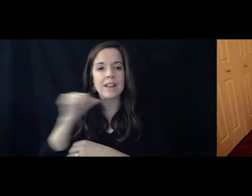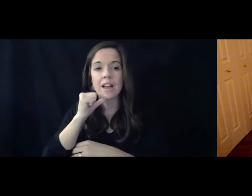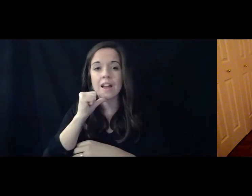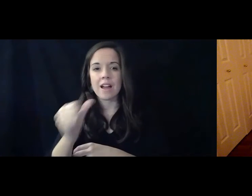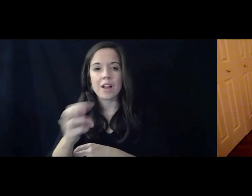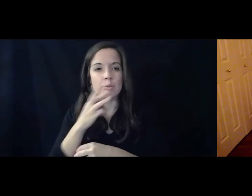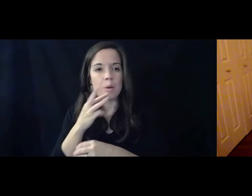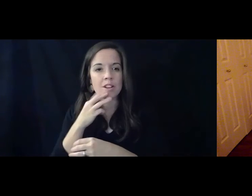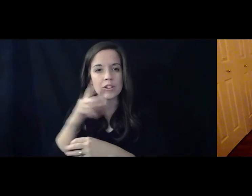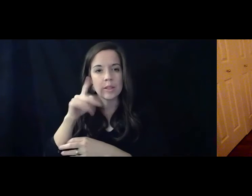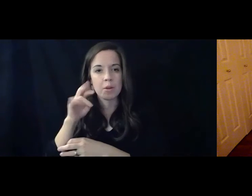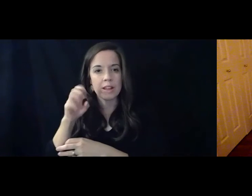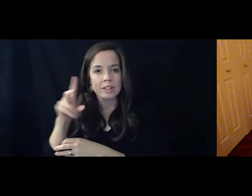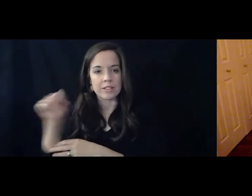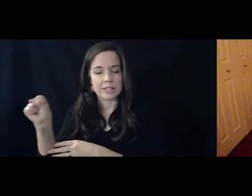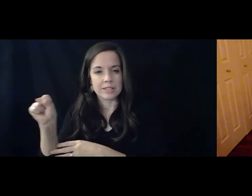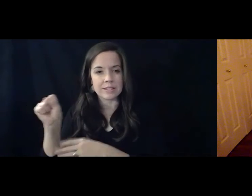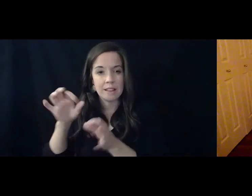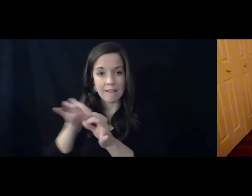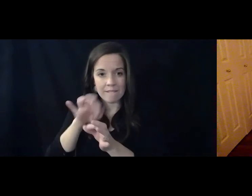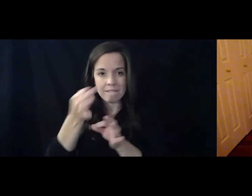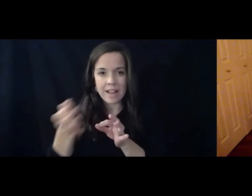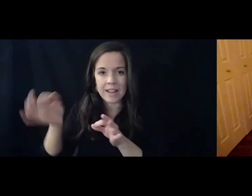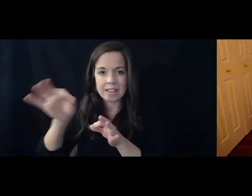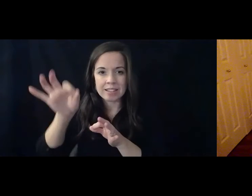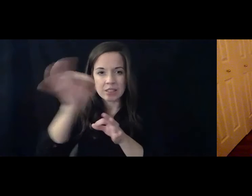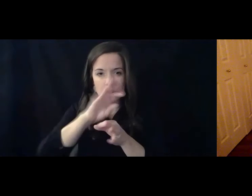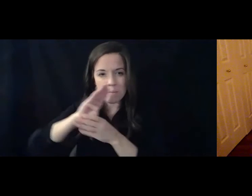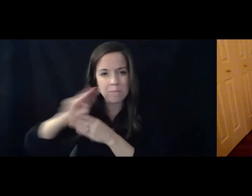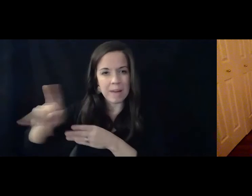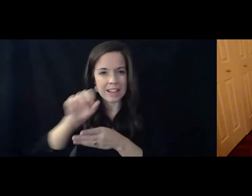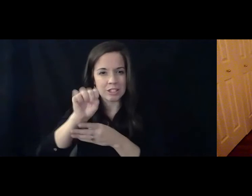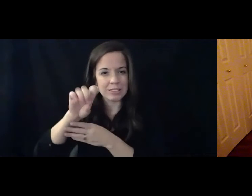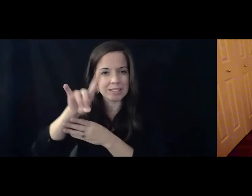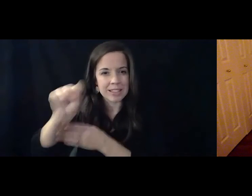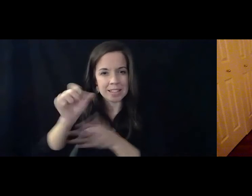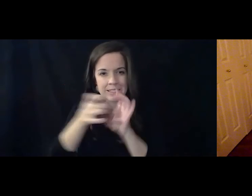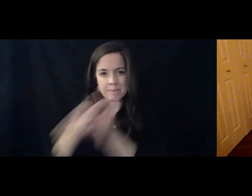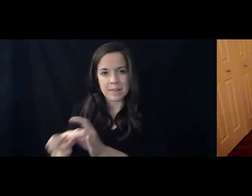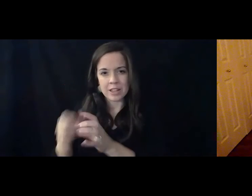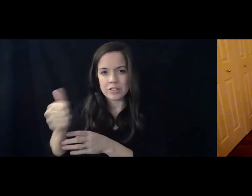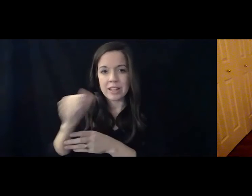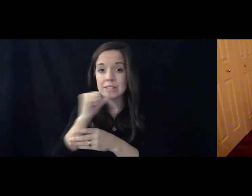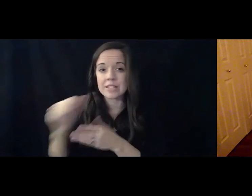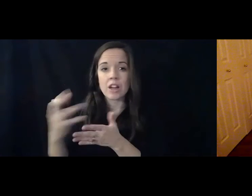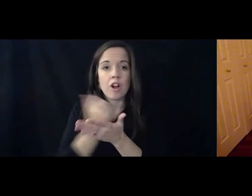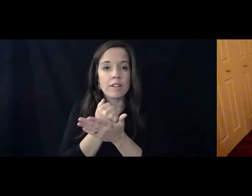vines retreating to the crease of their seeds. Commit yourself to this un-harvest. To the joy